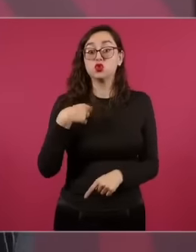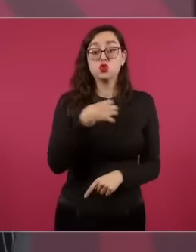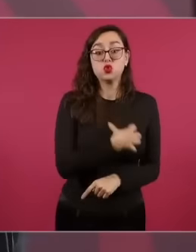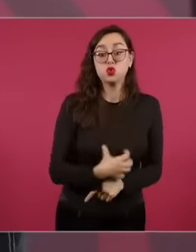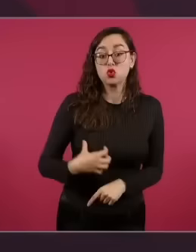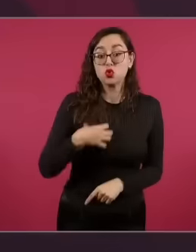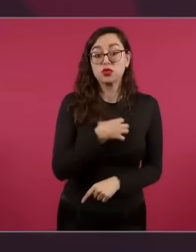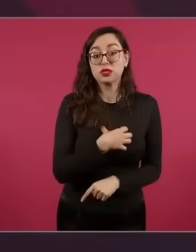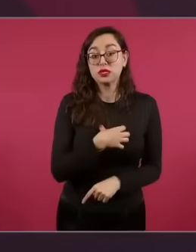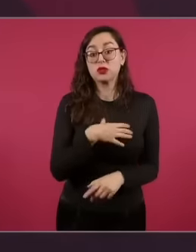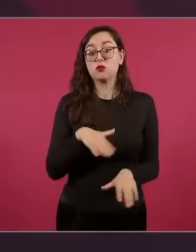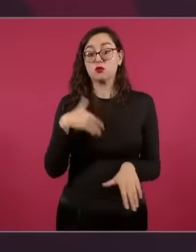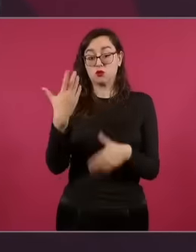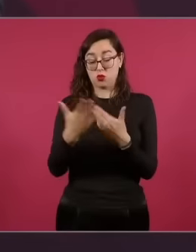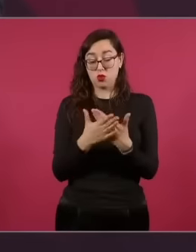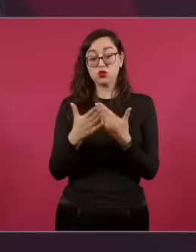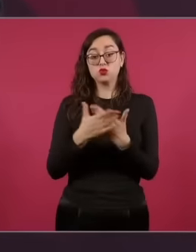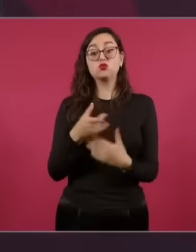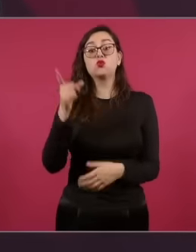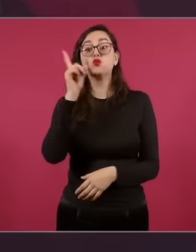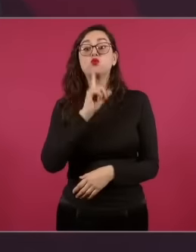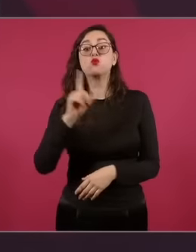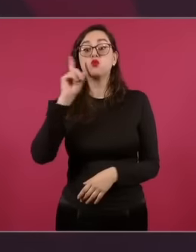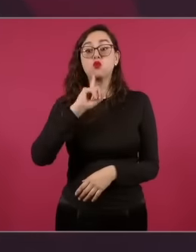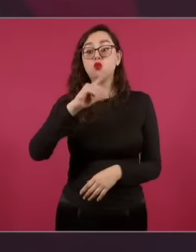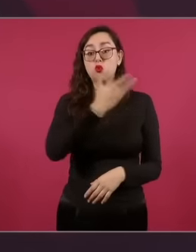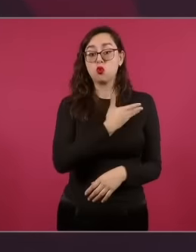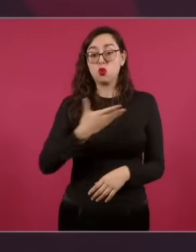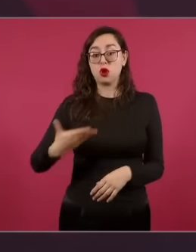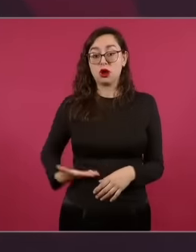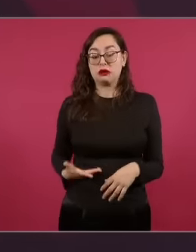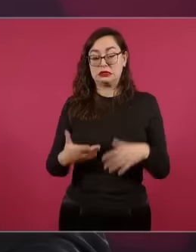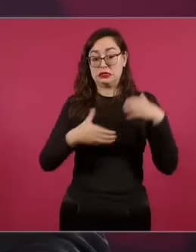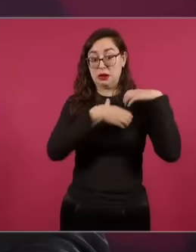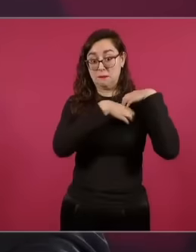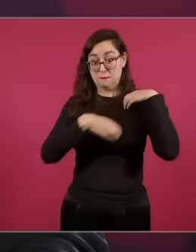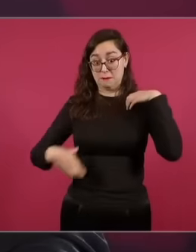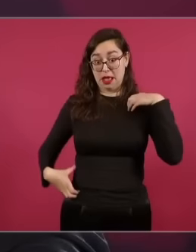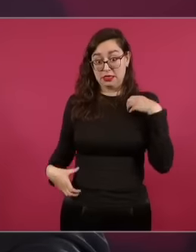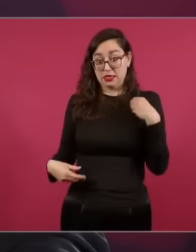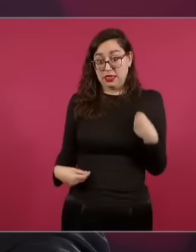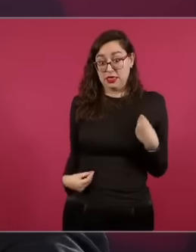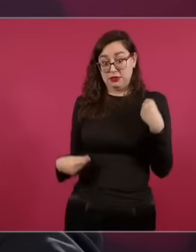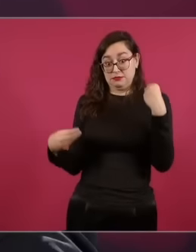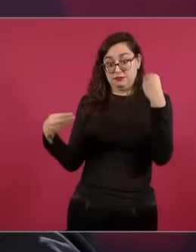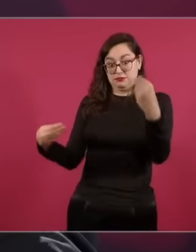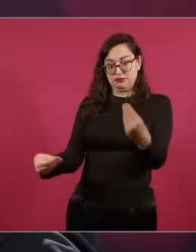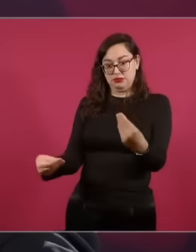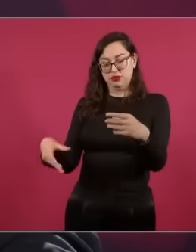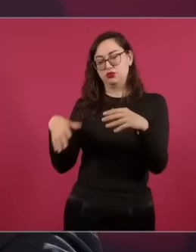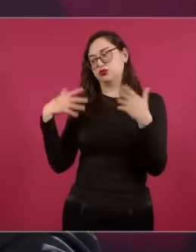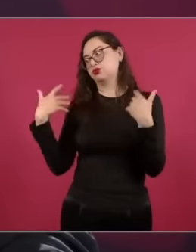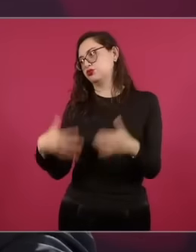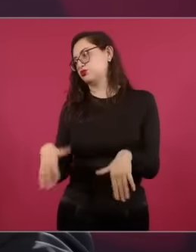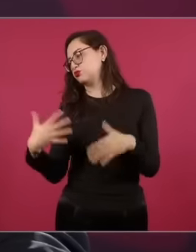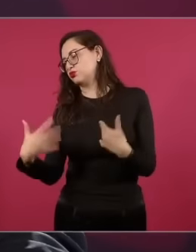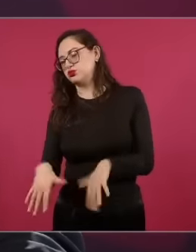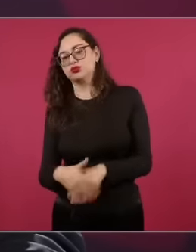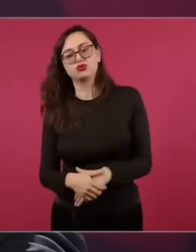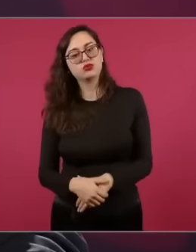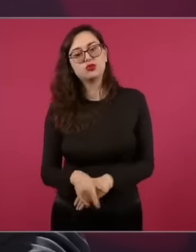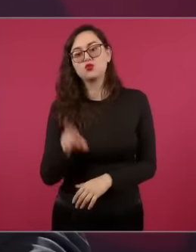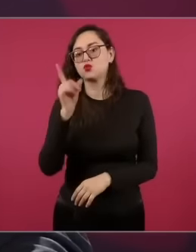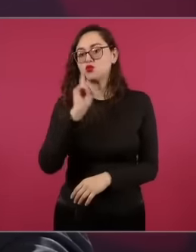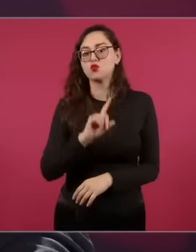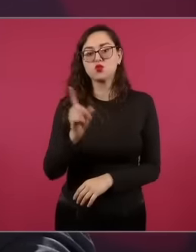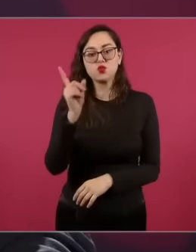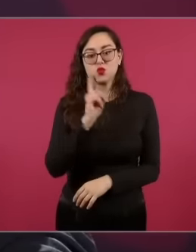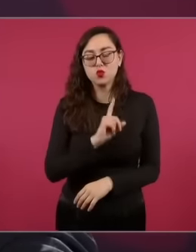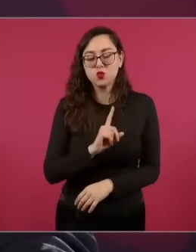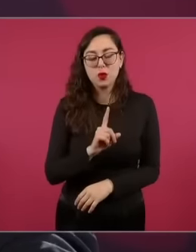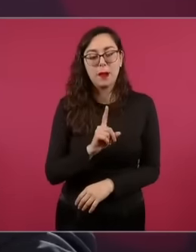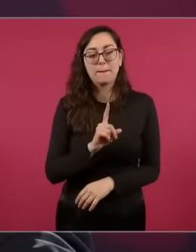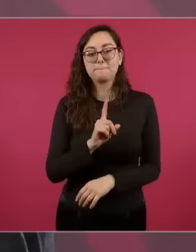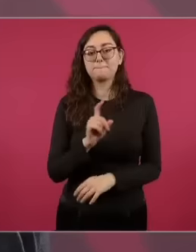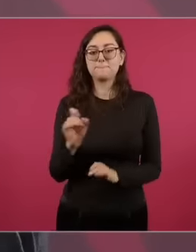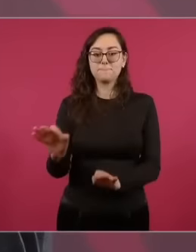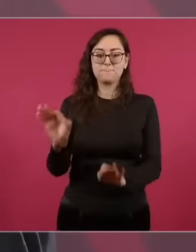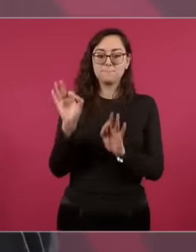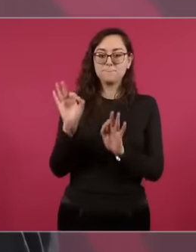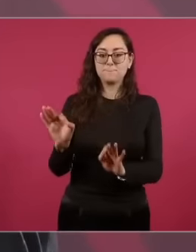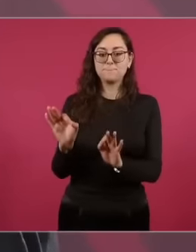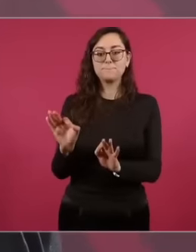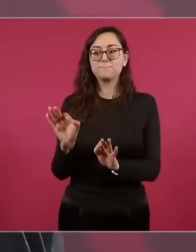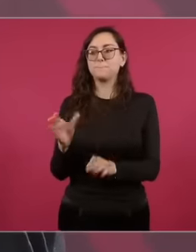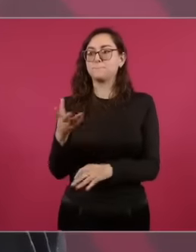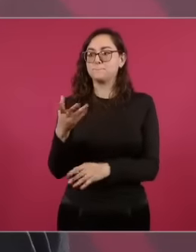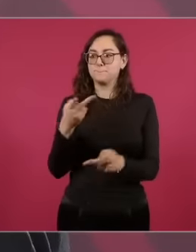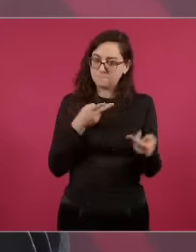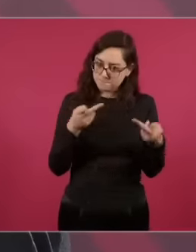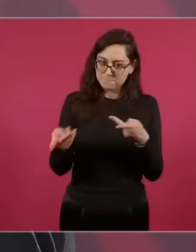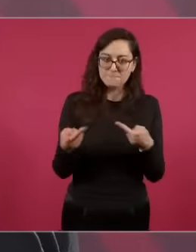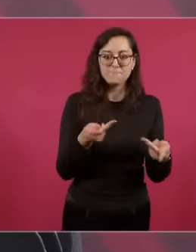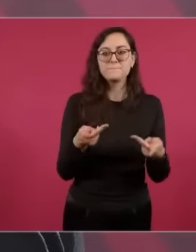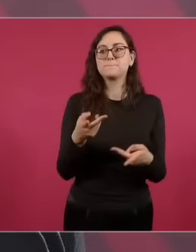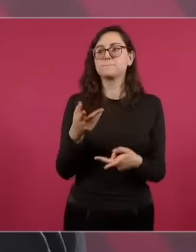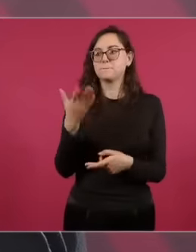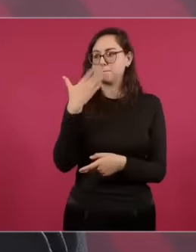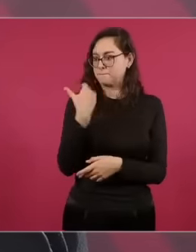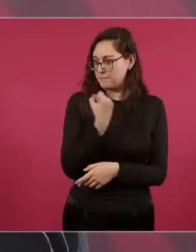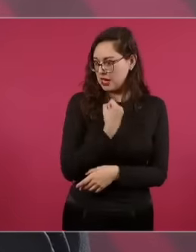person I am going to hand over the presidential sash to, I repeat, is a woman prepared with